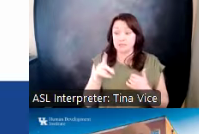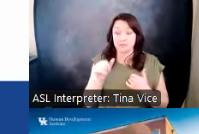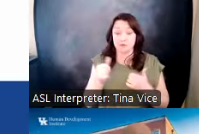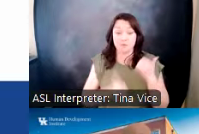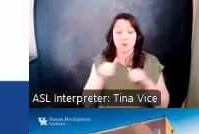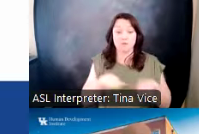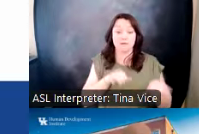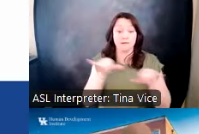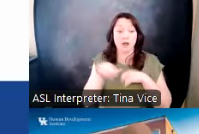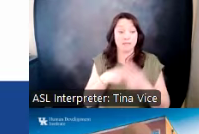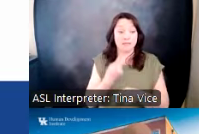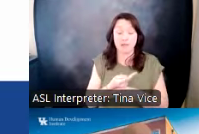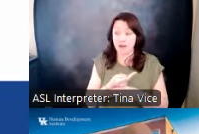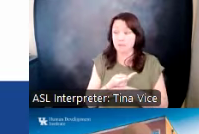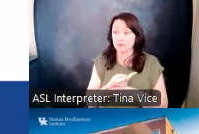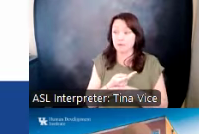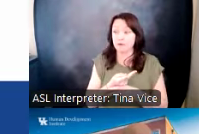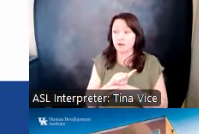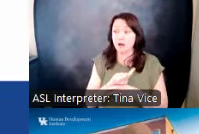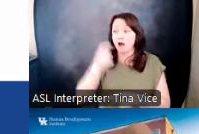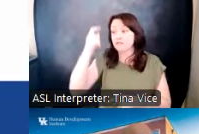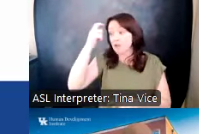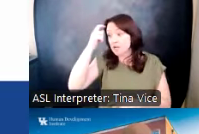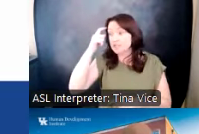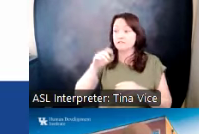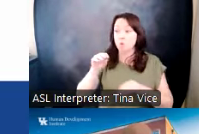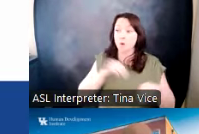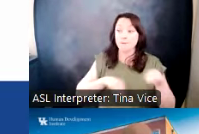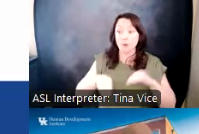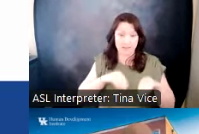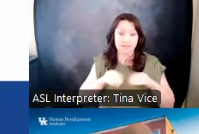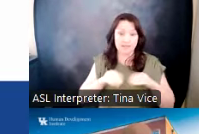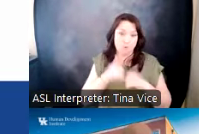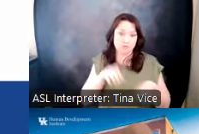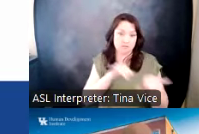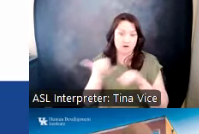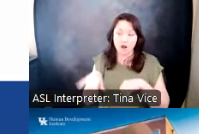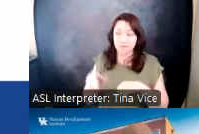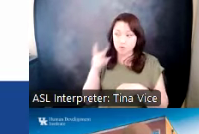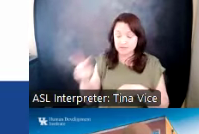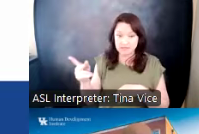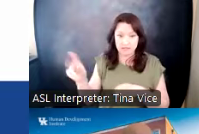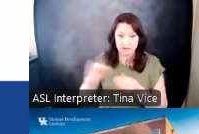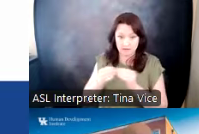cognitive or mobility, it is important to note that people can experience more